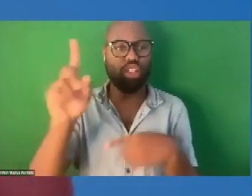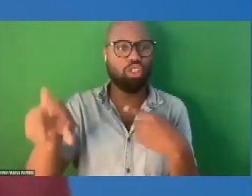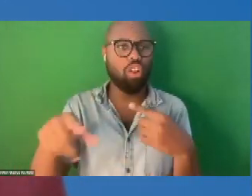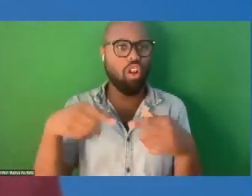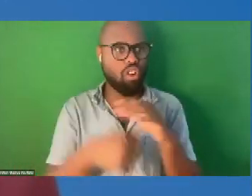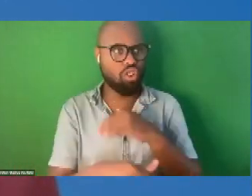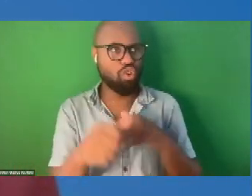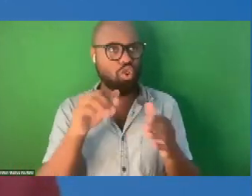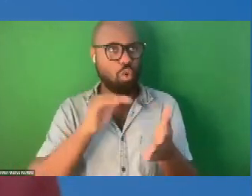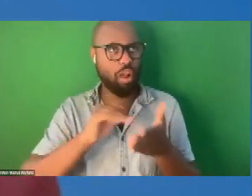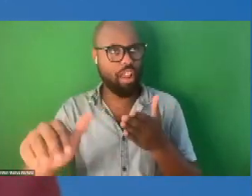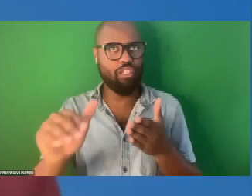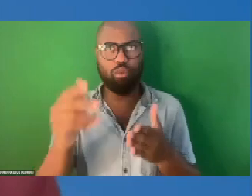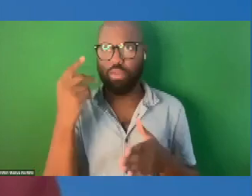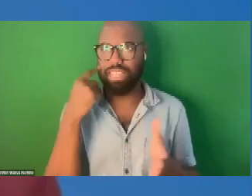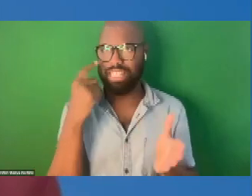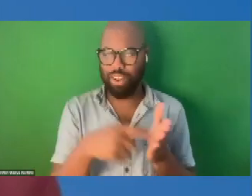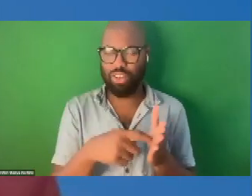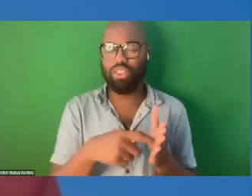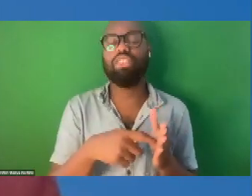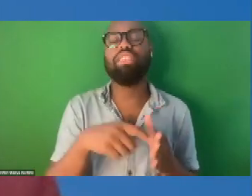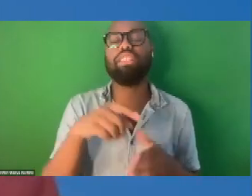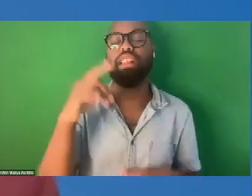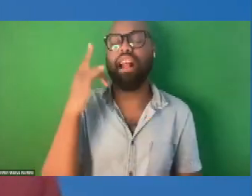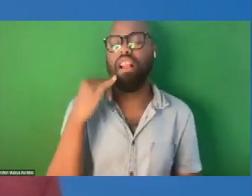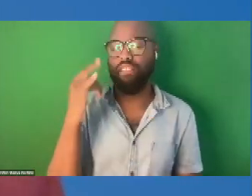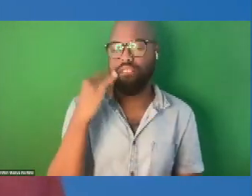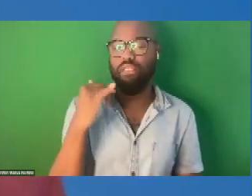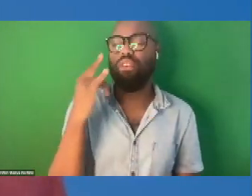where there are more slots authorized